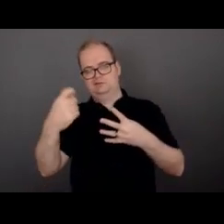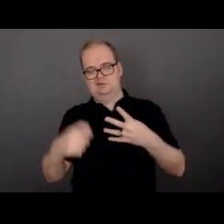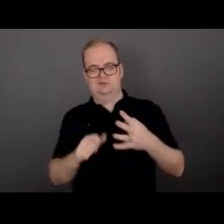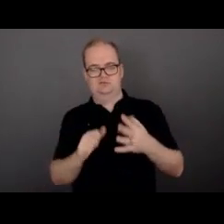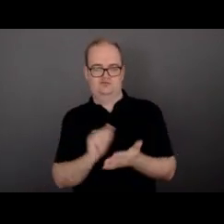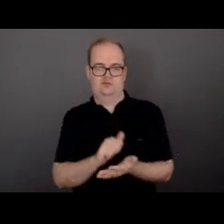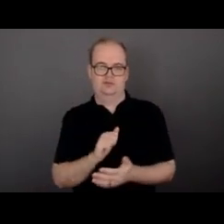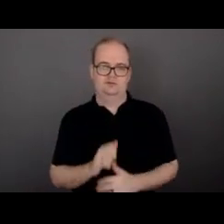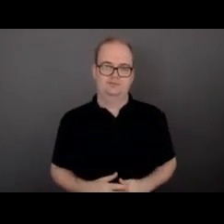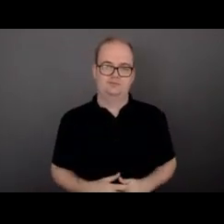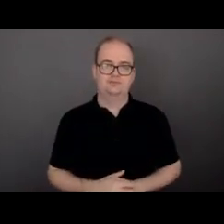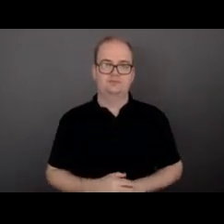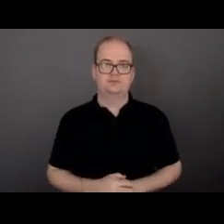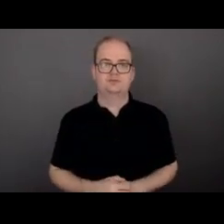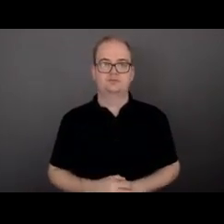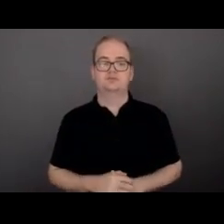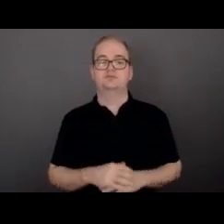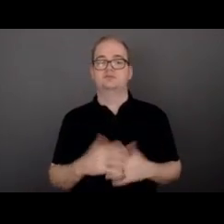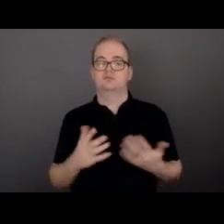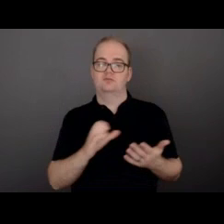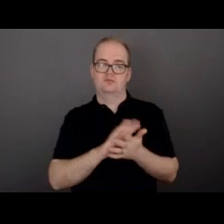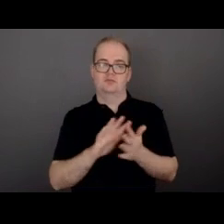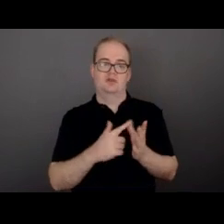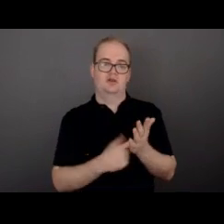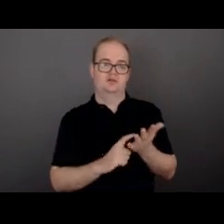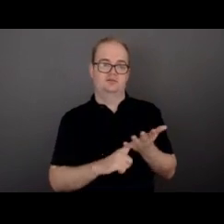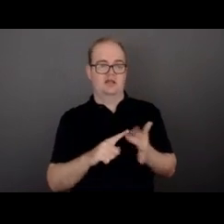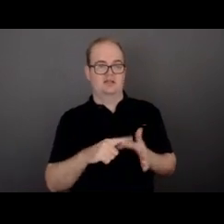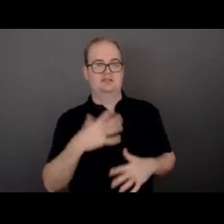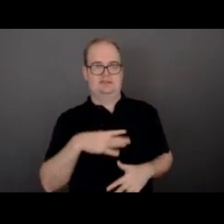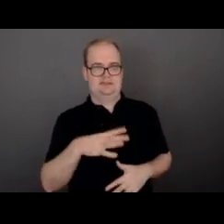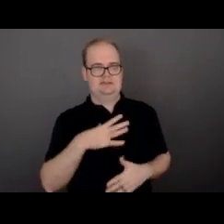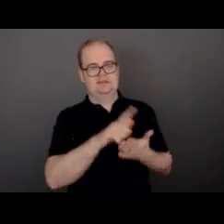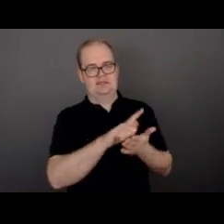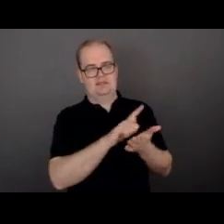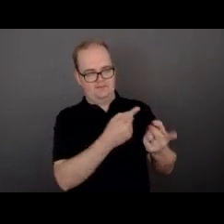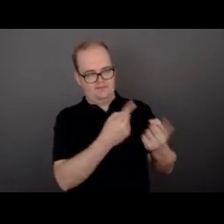So Charlie really needs legal advice to understand their options and what to do, they have been